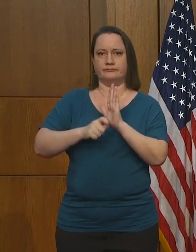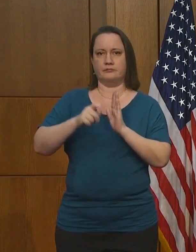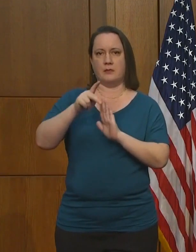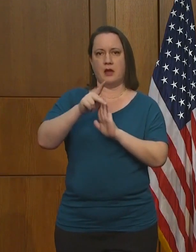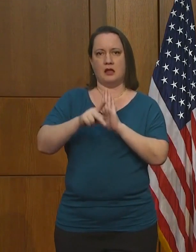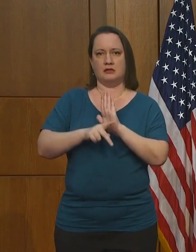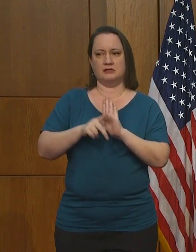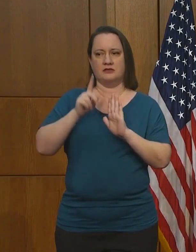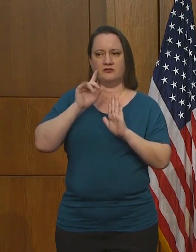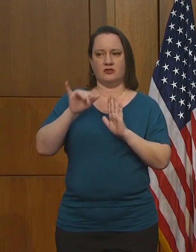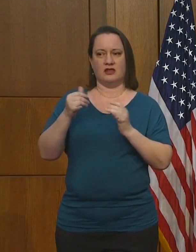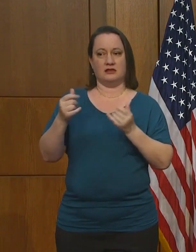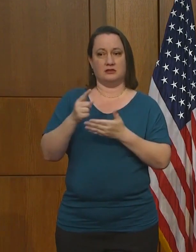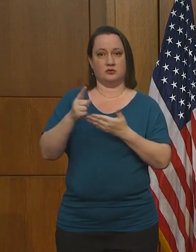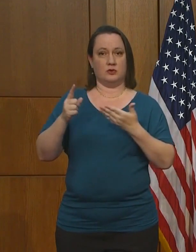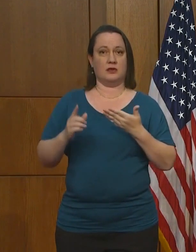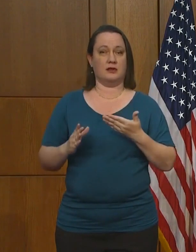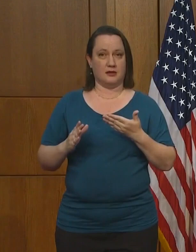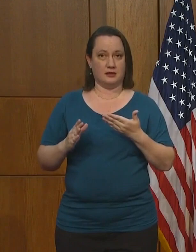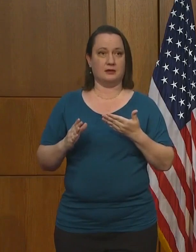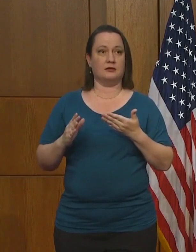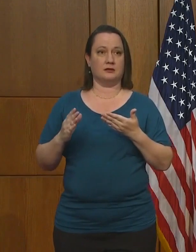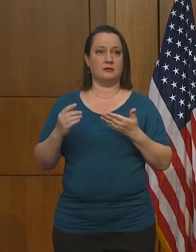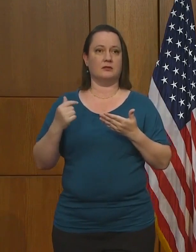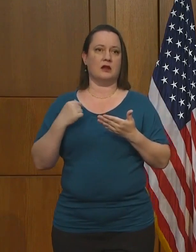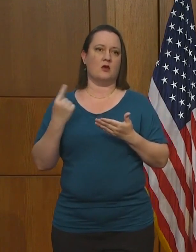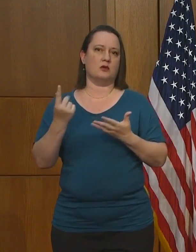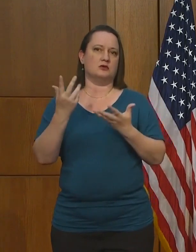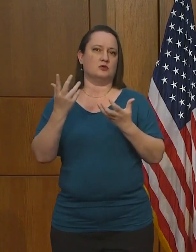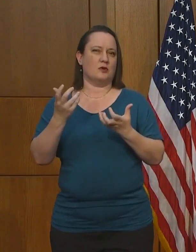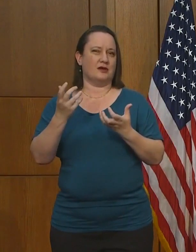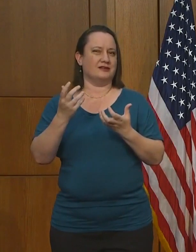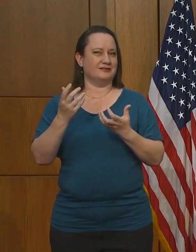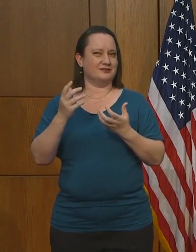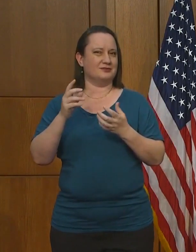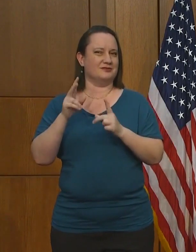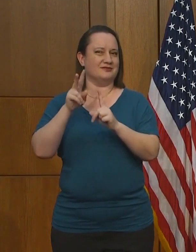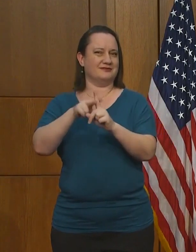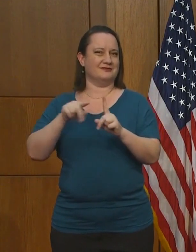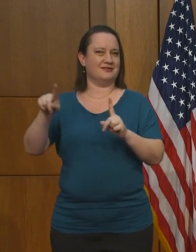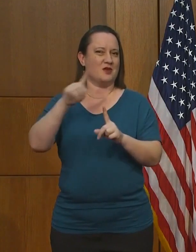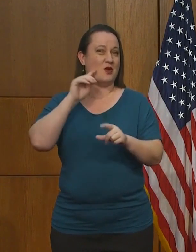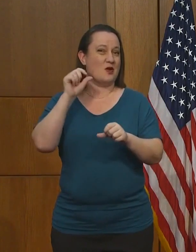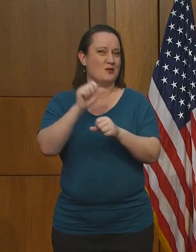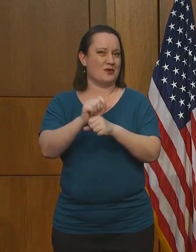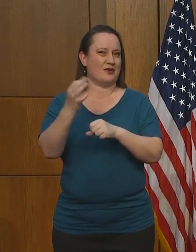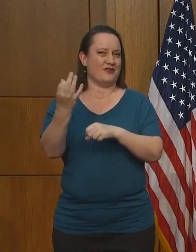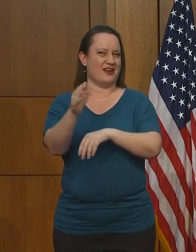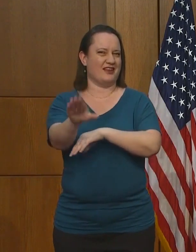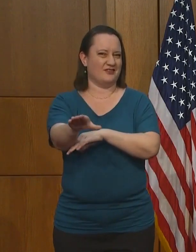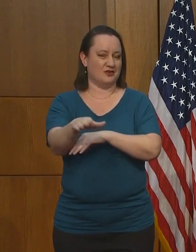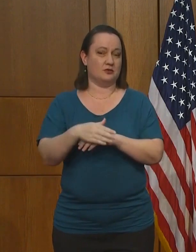THAT WE ARE WORKING ON THE POLICY OF THAT THIS WEEKEND BUT- ALWAYS LIKE TO GIVE. MY